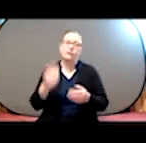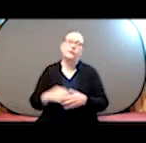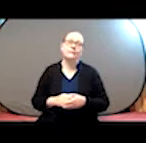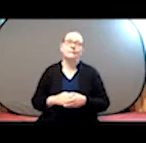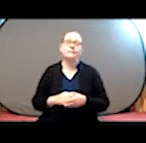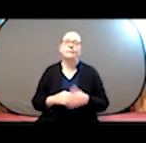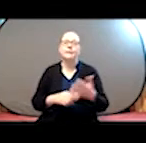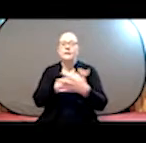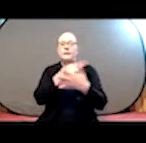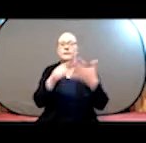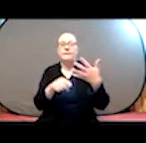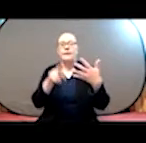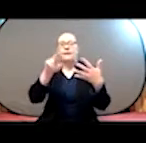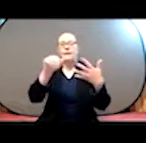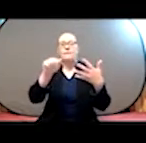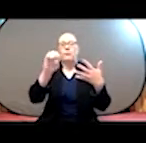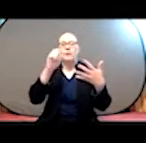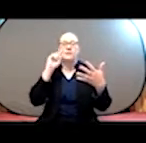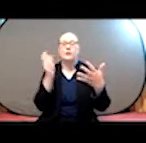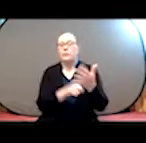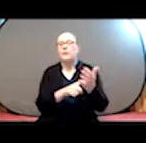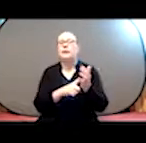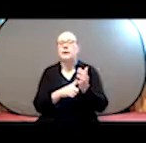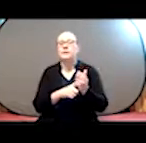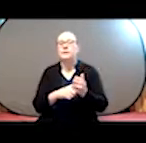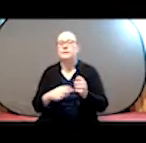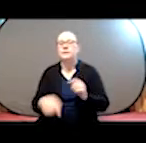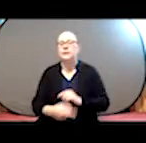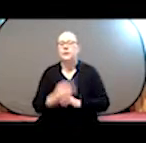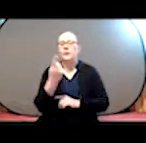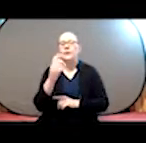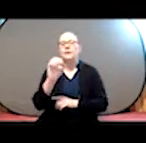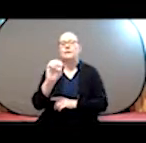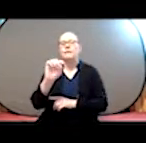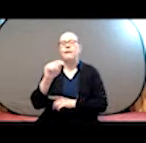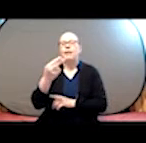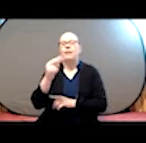five races that are recognized and actually only one ethnicity that's formally recognized by the